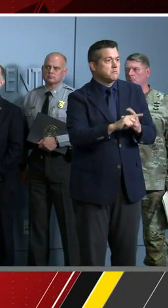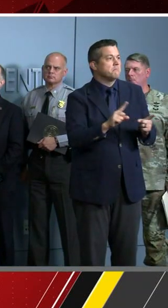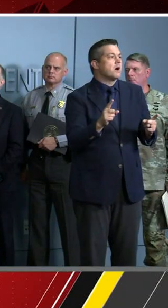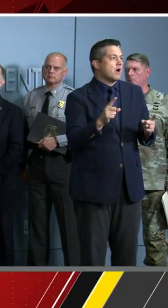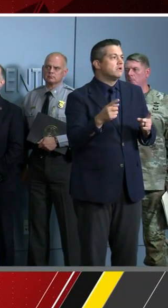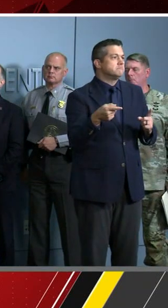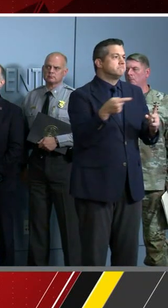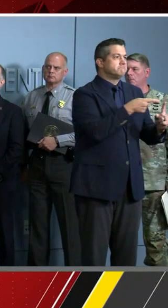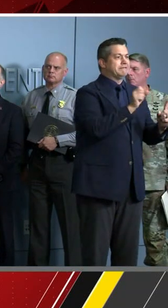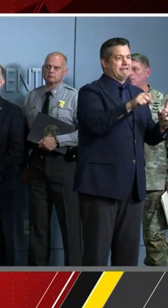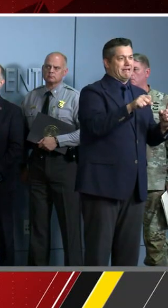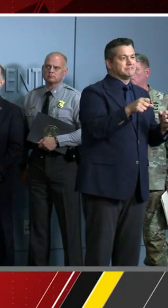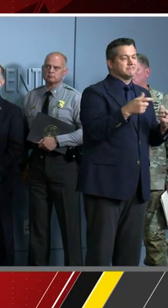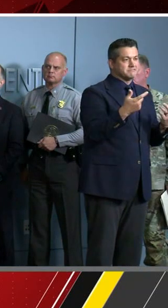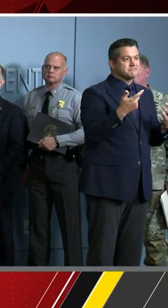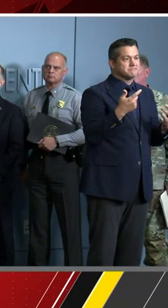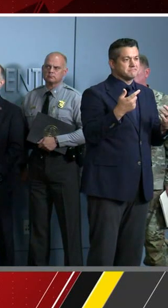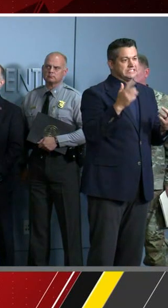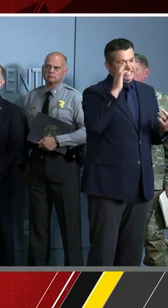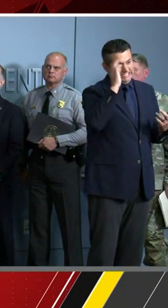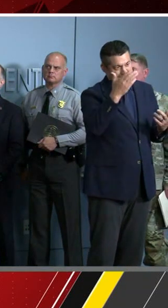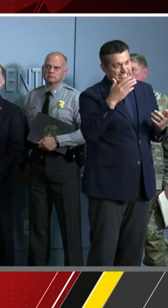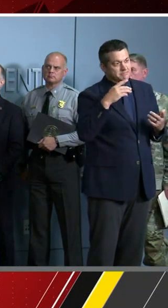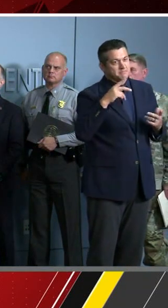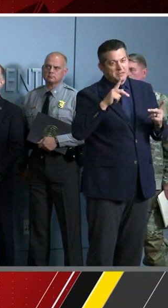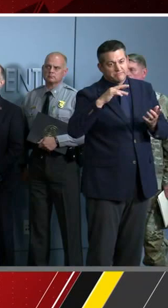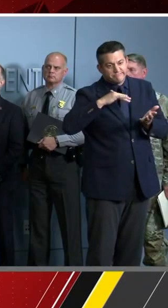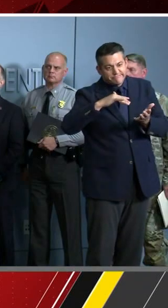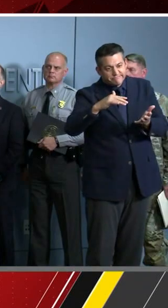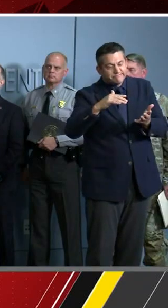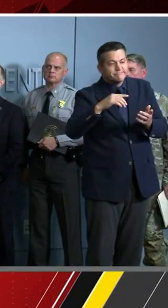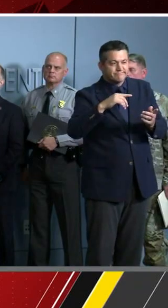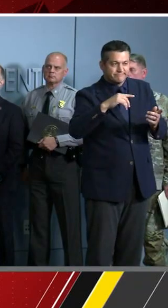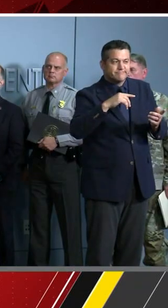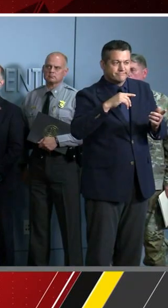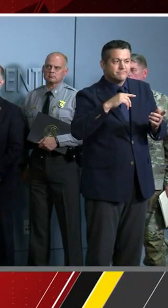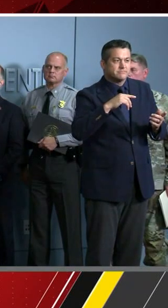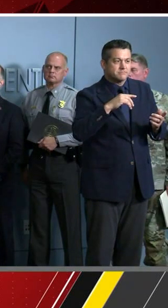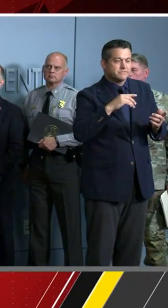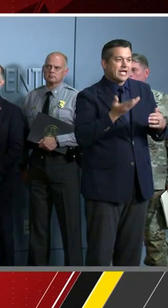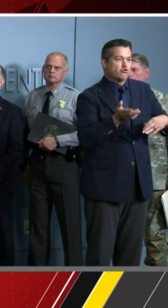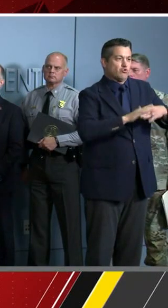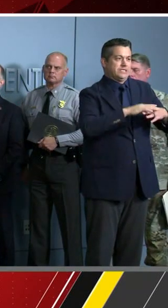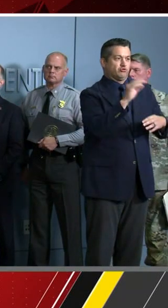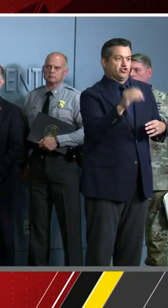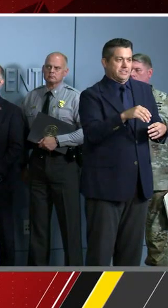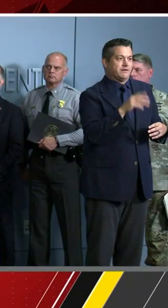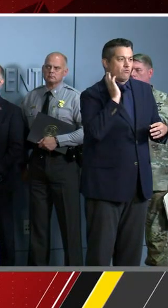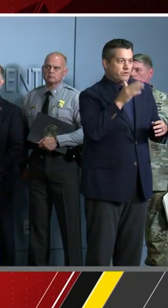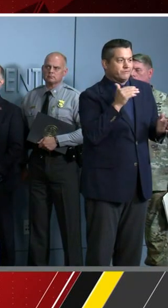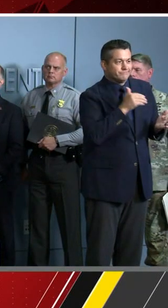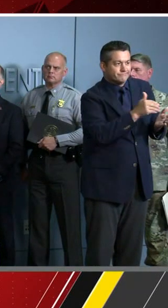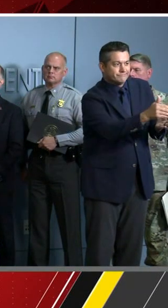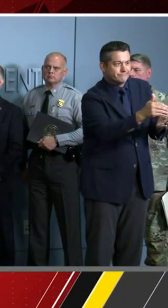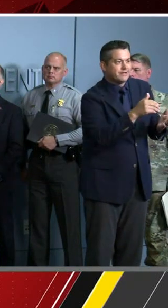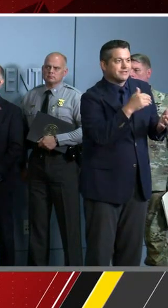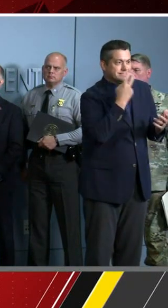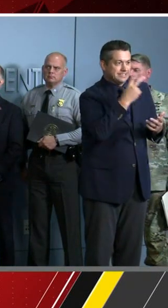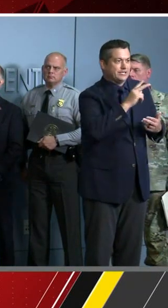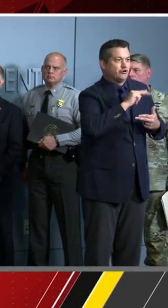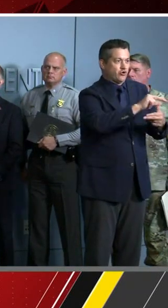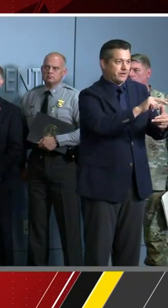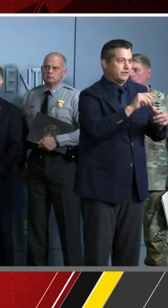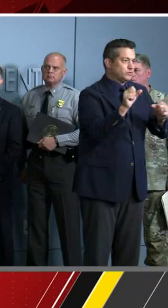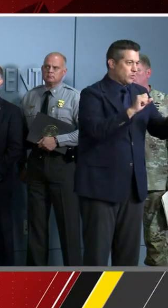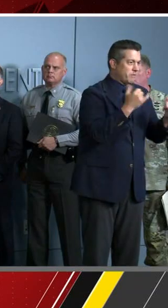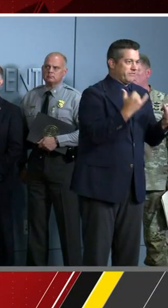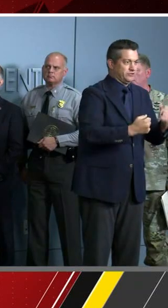that with the predictions of a